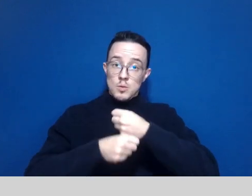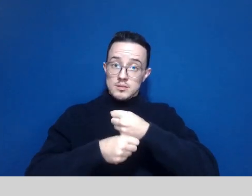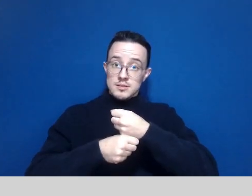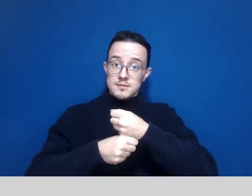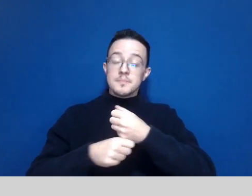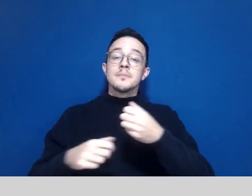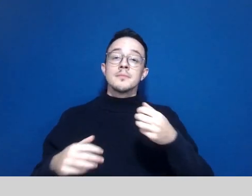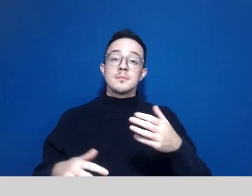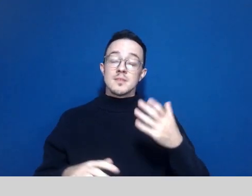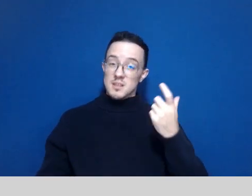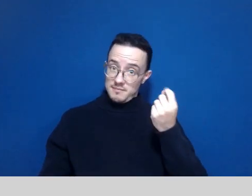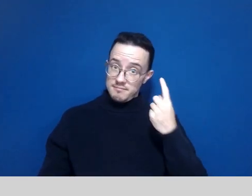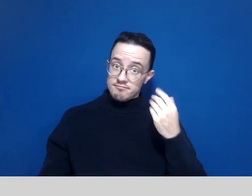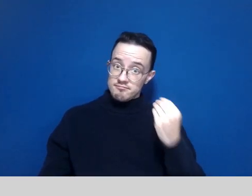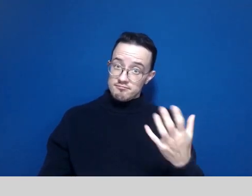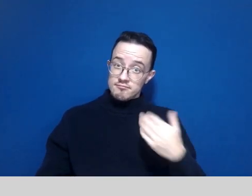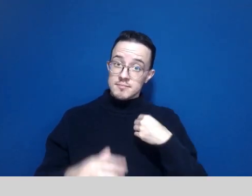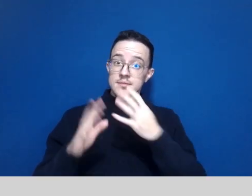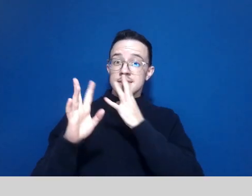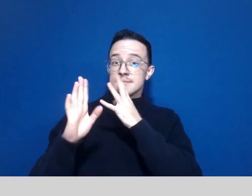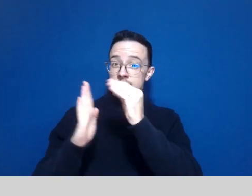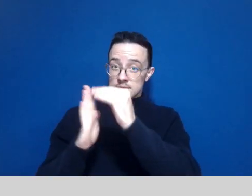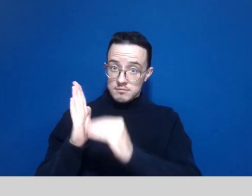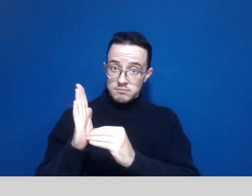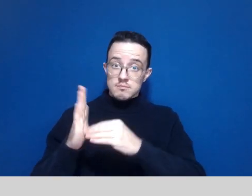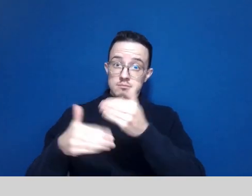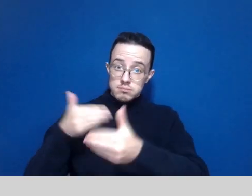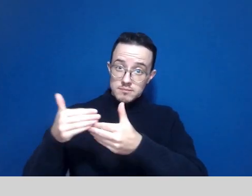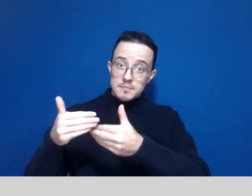So once that's done, again, transcriptions take time